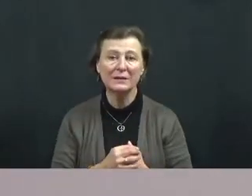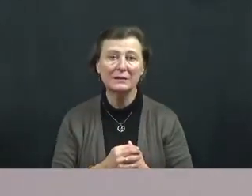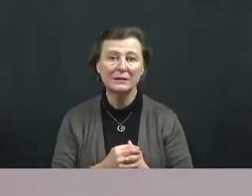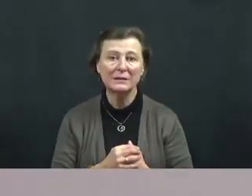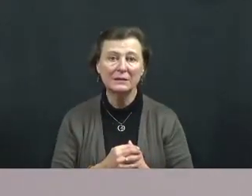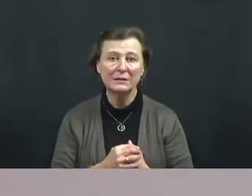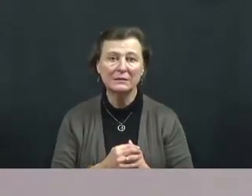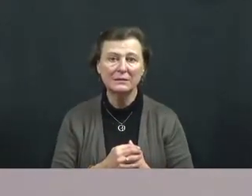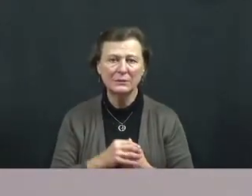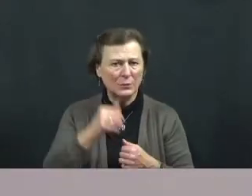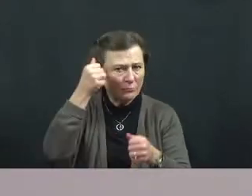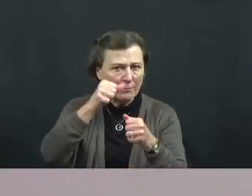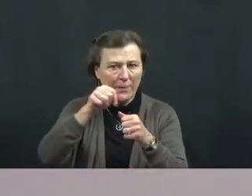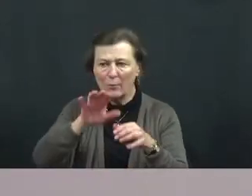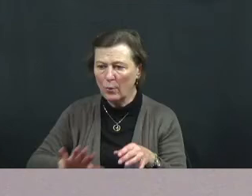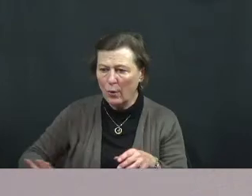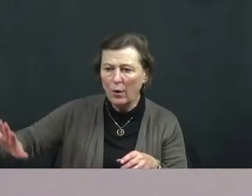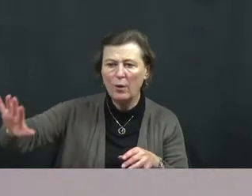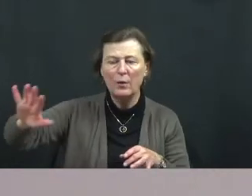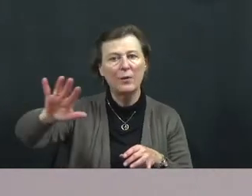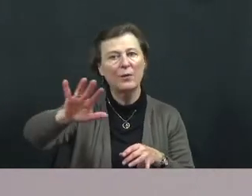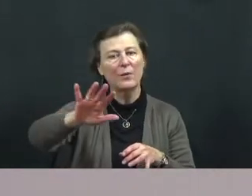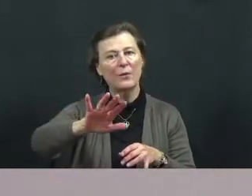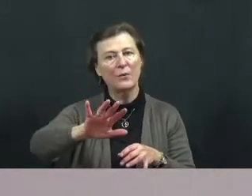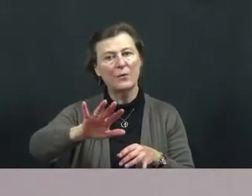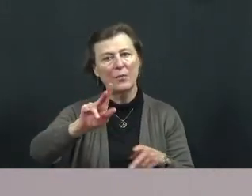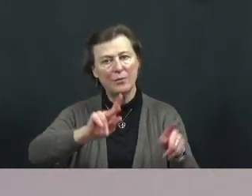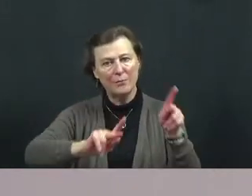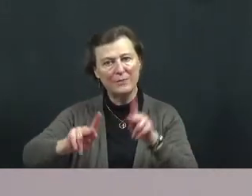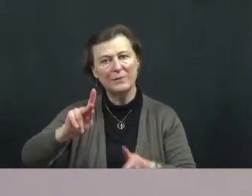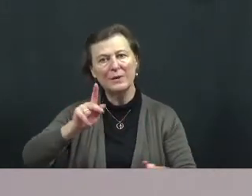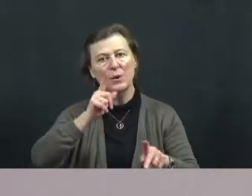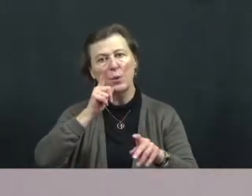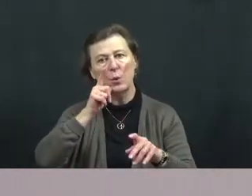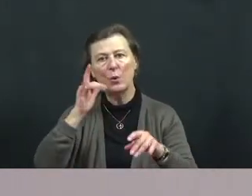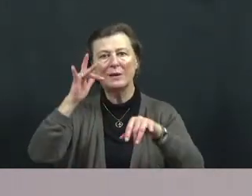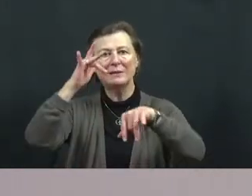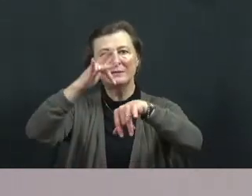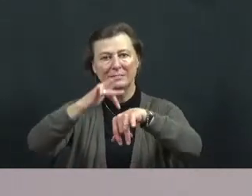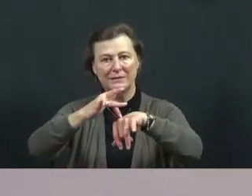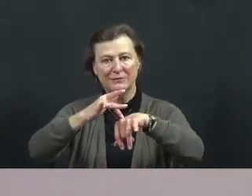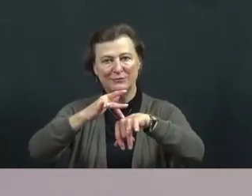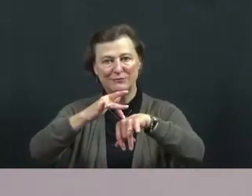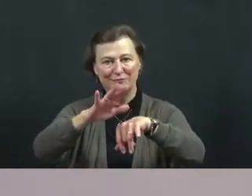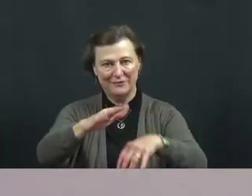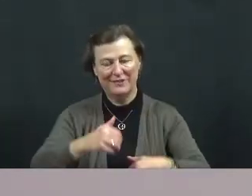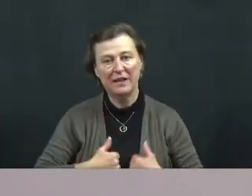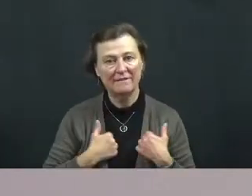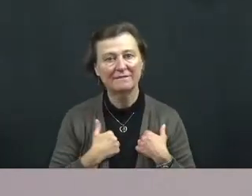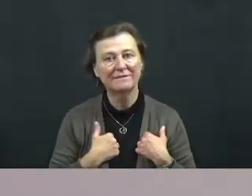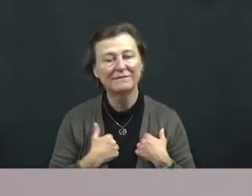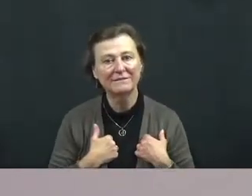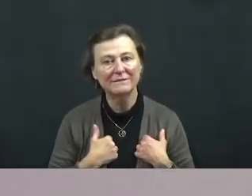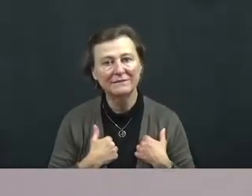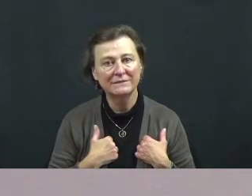Remember all those who have touched your life.